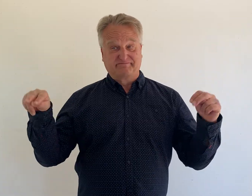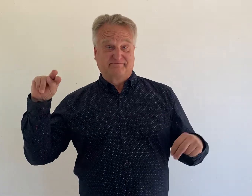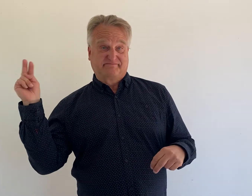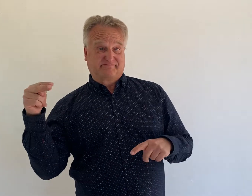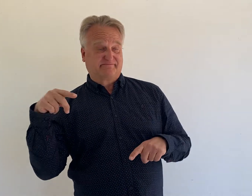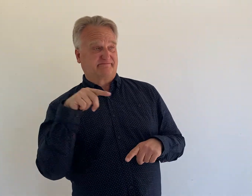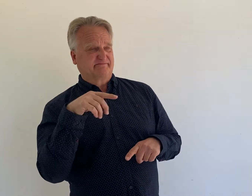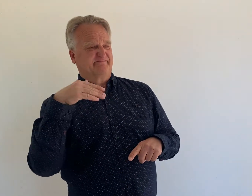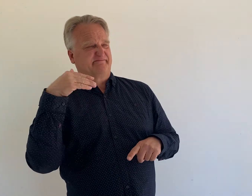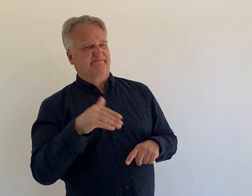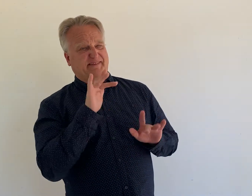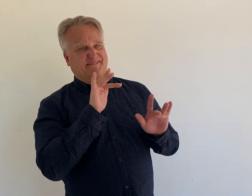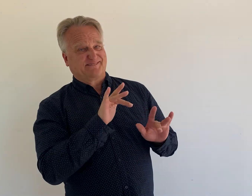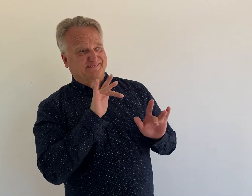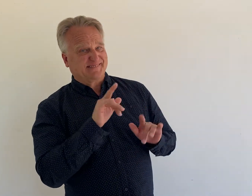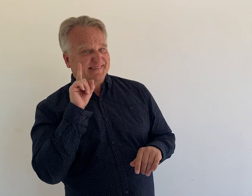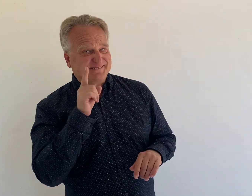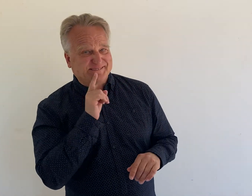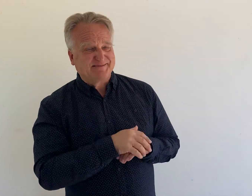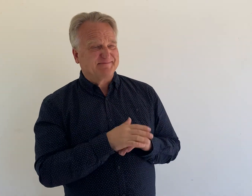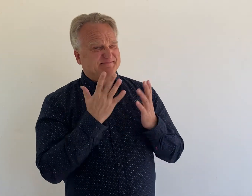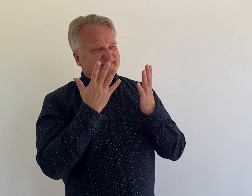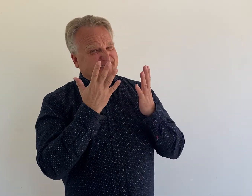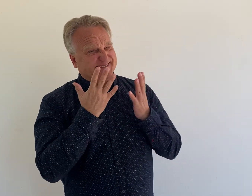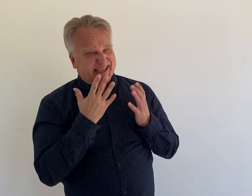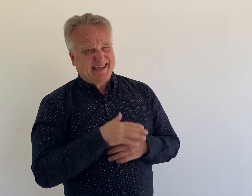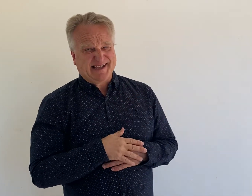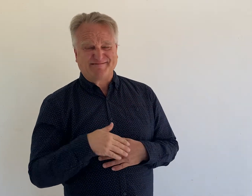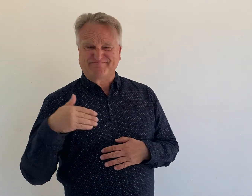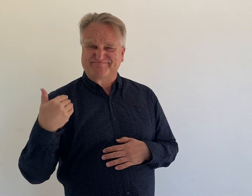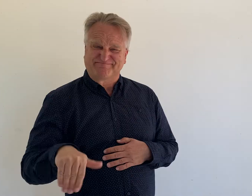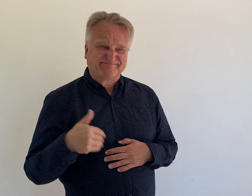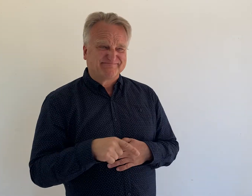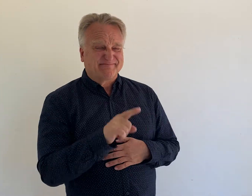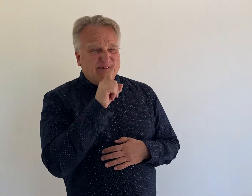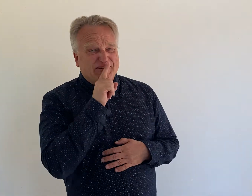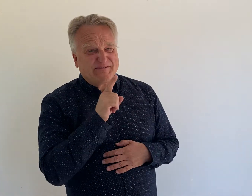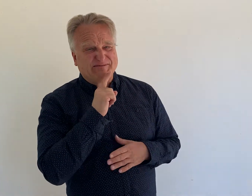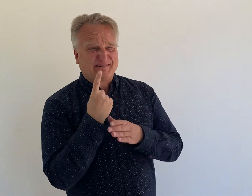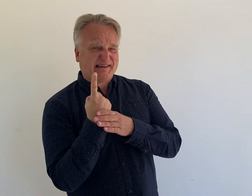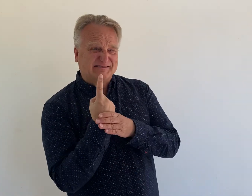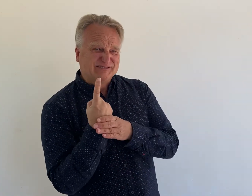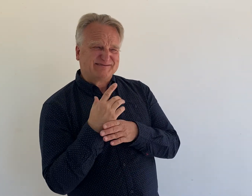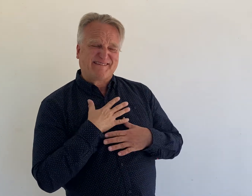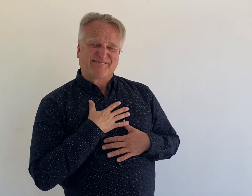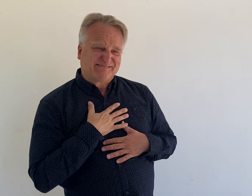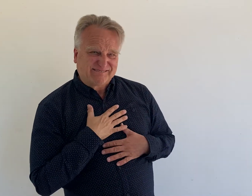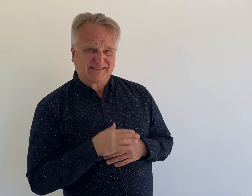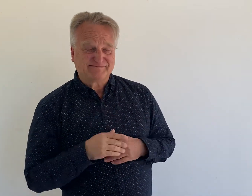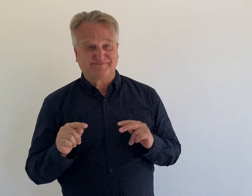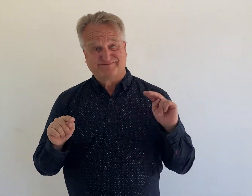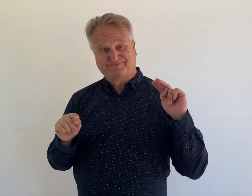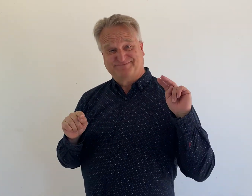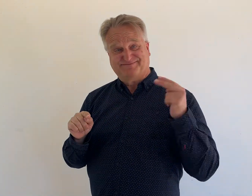The traditional perception of deaf people is often one where they lead lonely, depressing, and isolated lives.